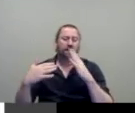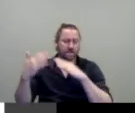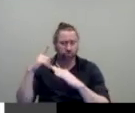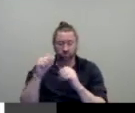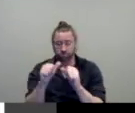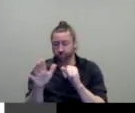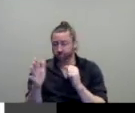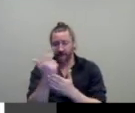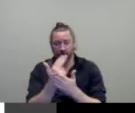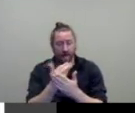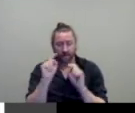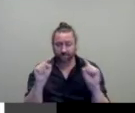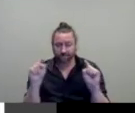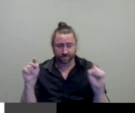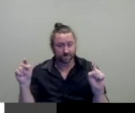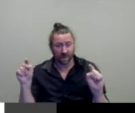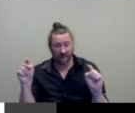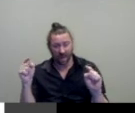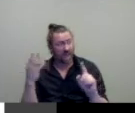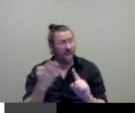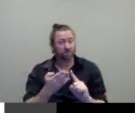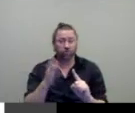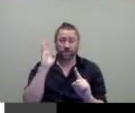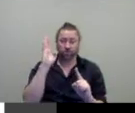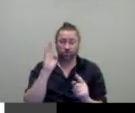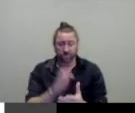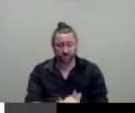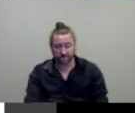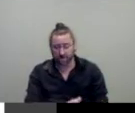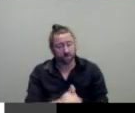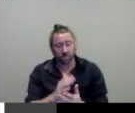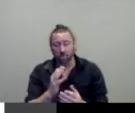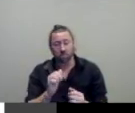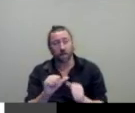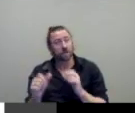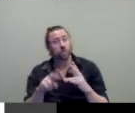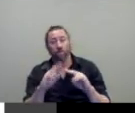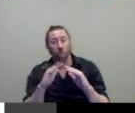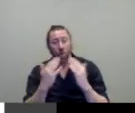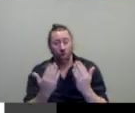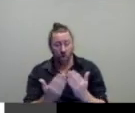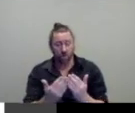the finest abstraction in the world I absolutely love Australian Modernism